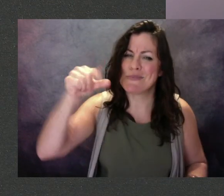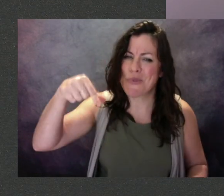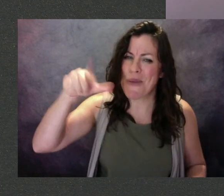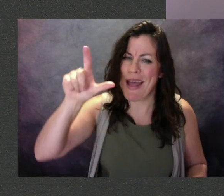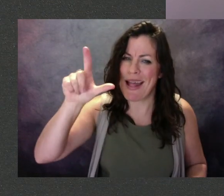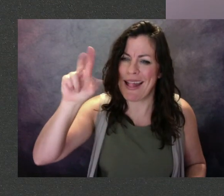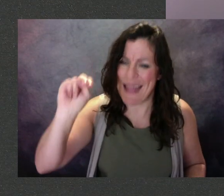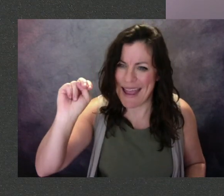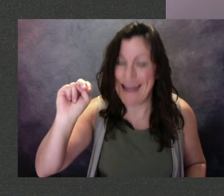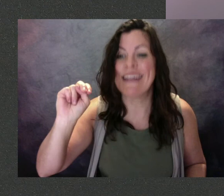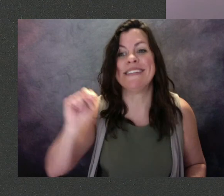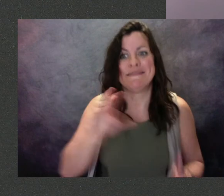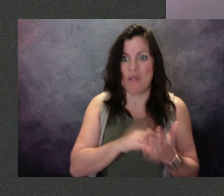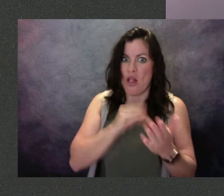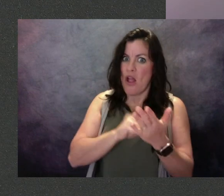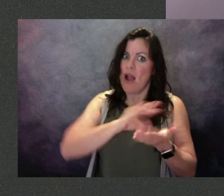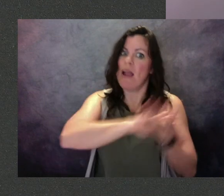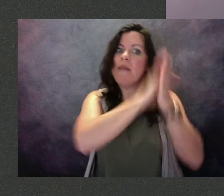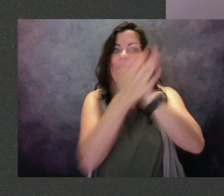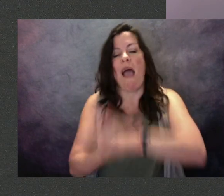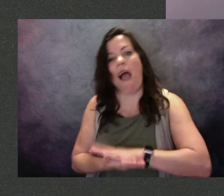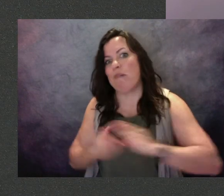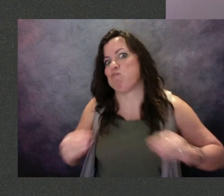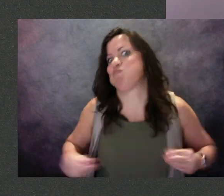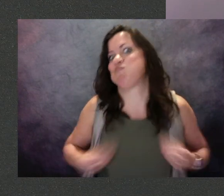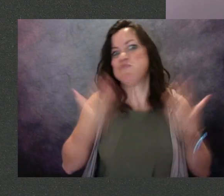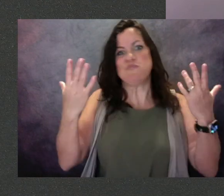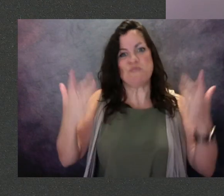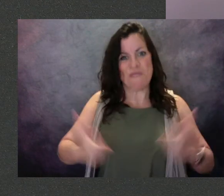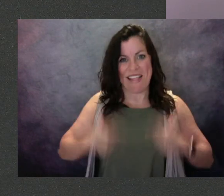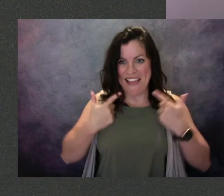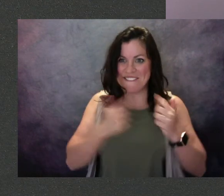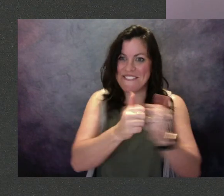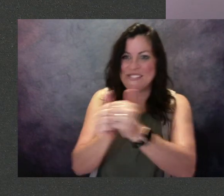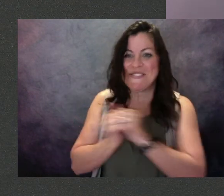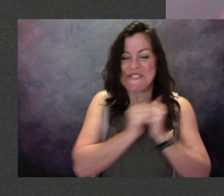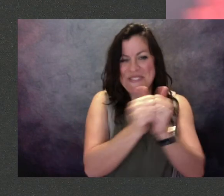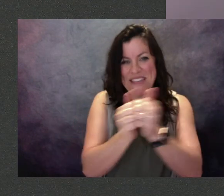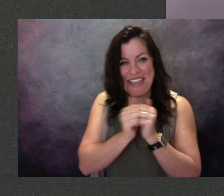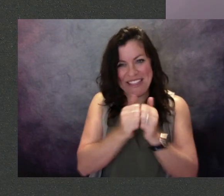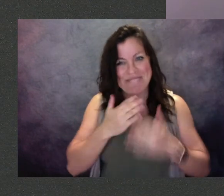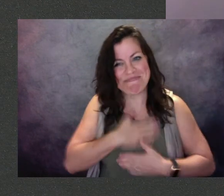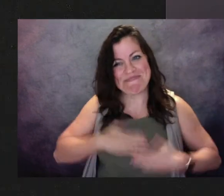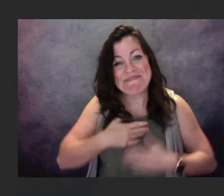Where we bring learning to life with you at home together. Until next time.